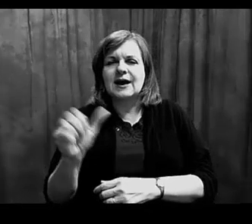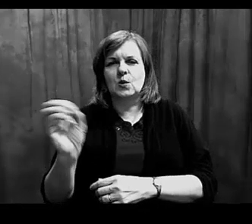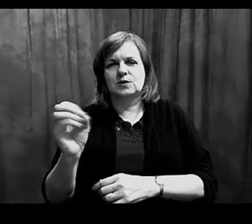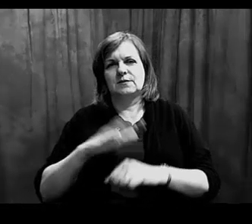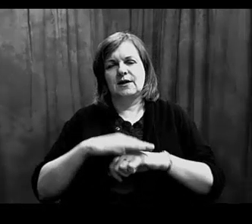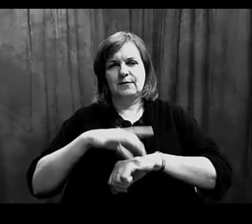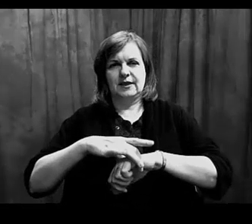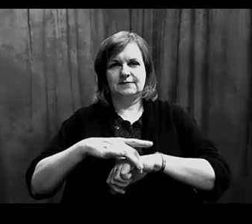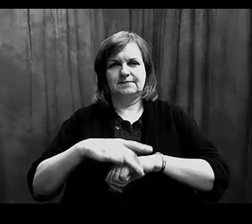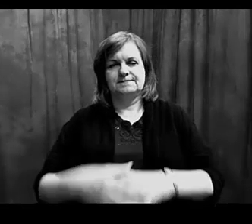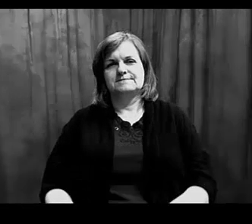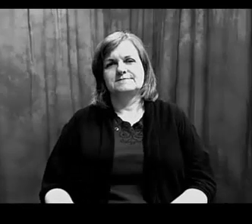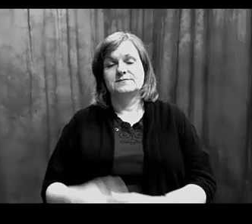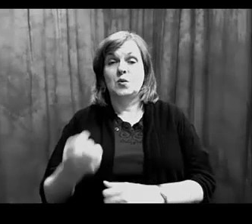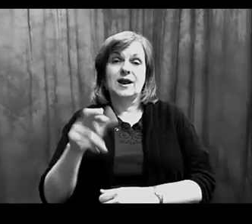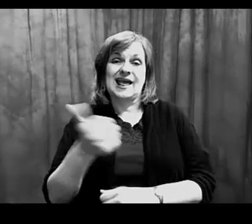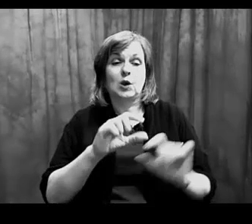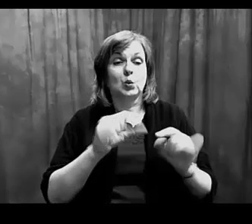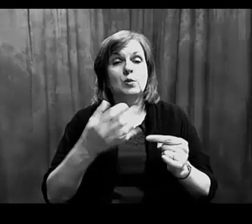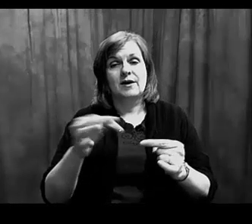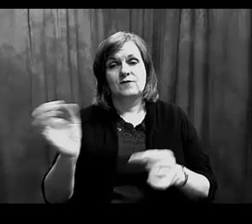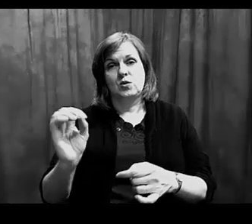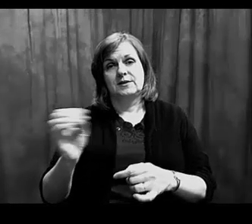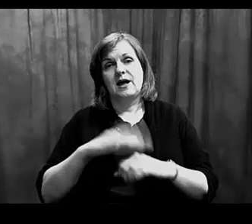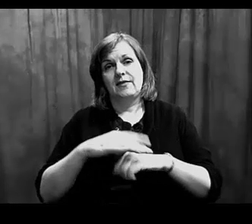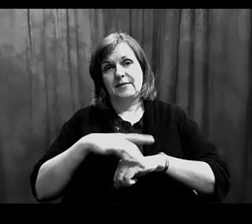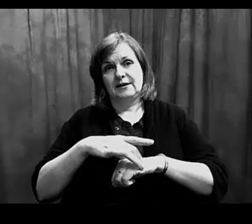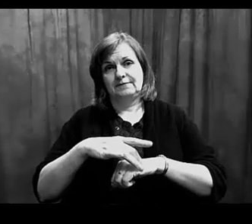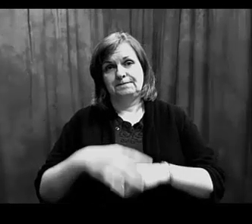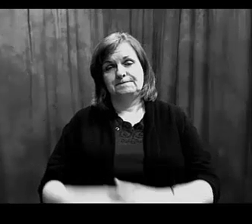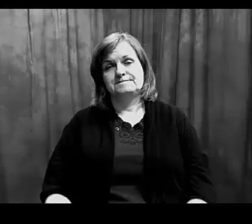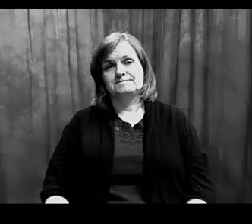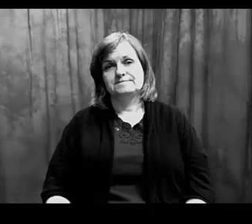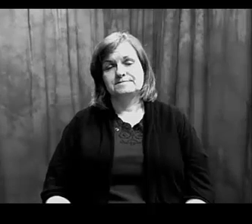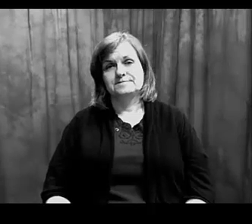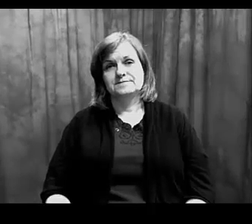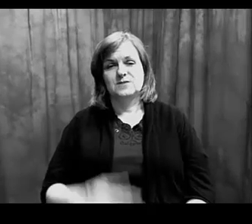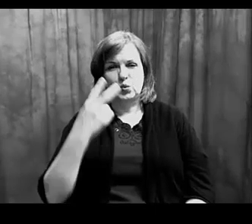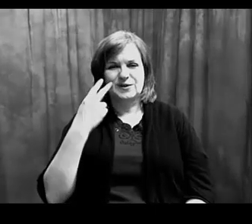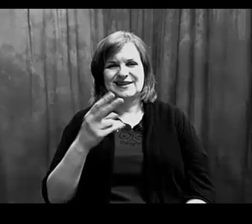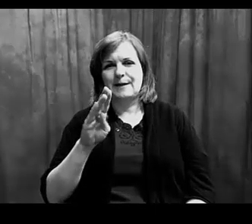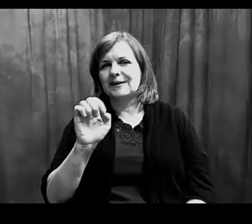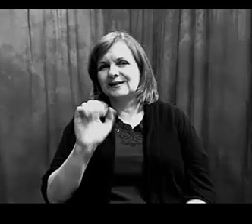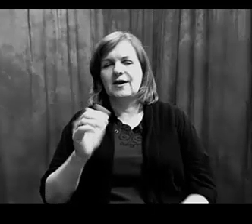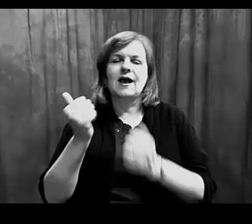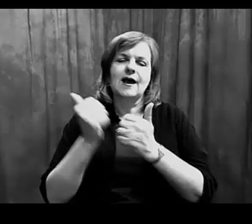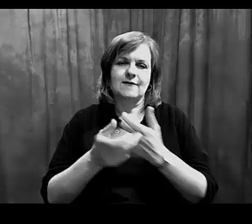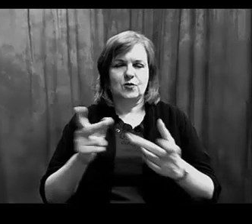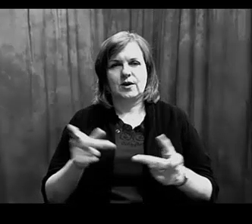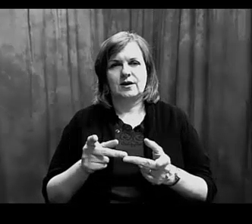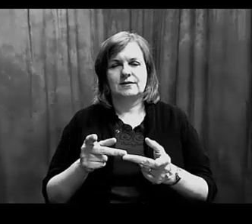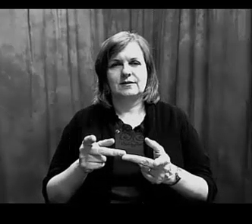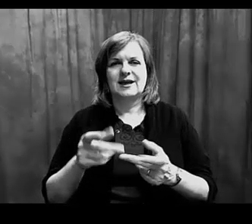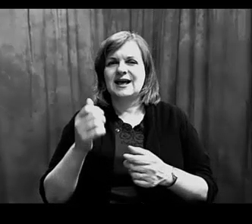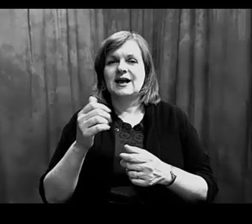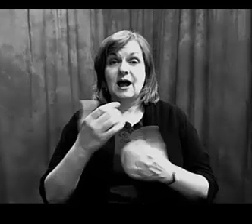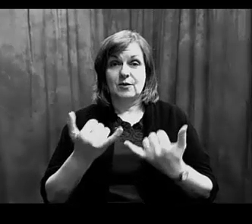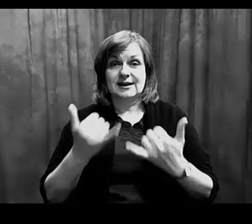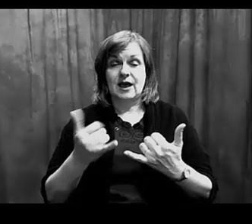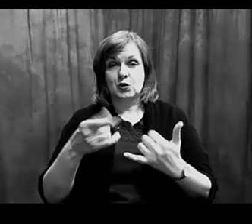well turns out prokaryotes also are known as archaea and the difference between these two